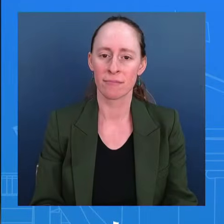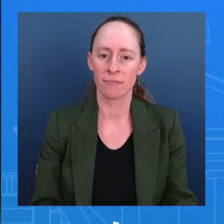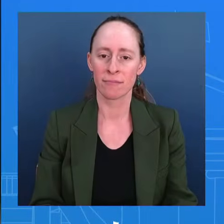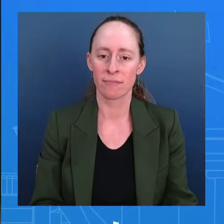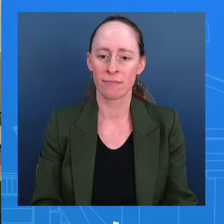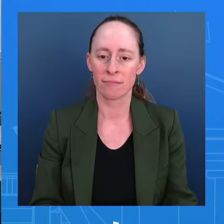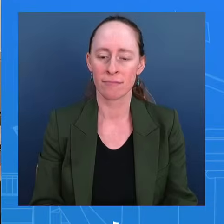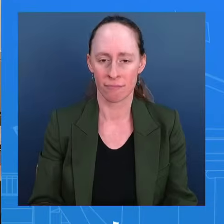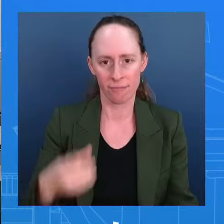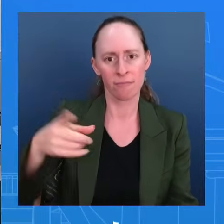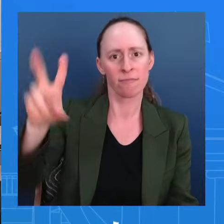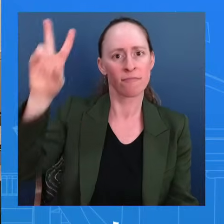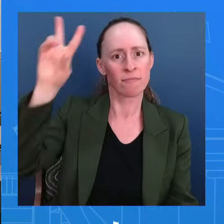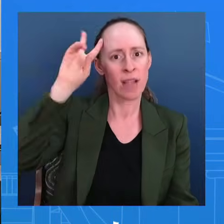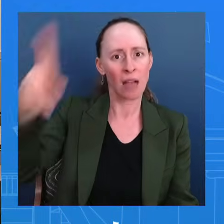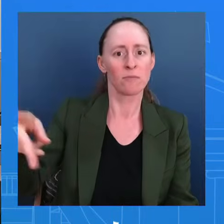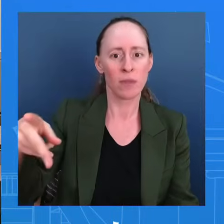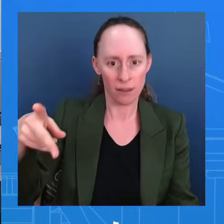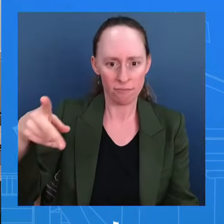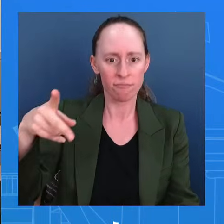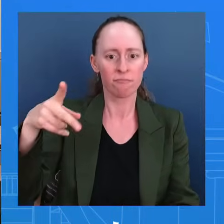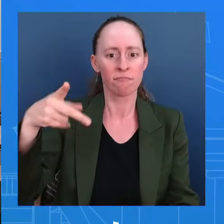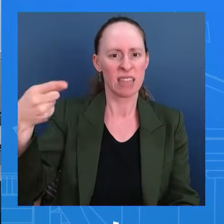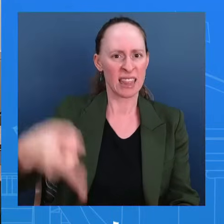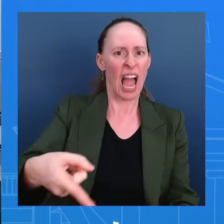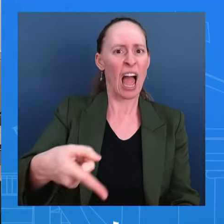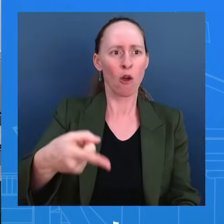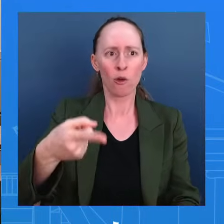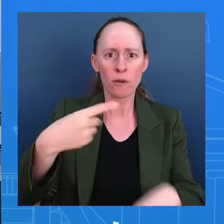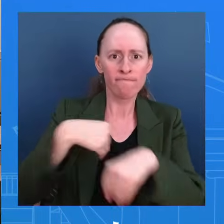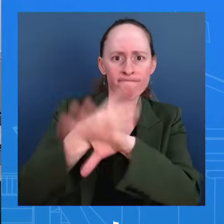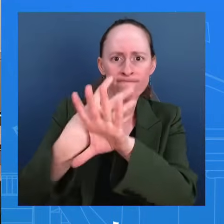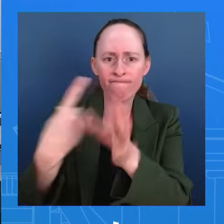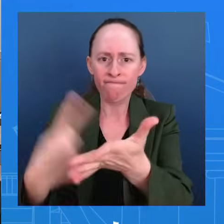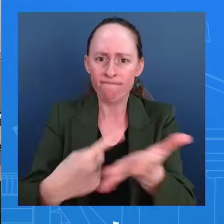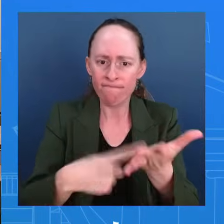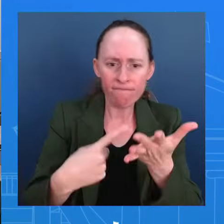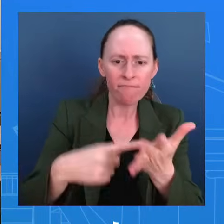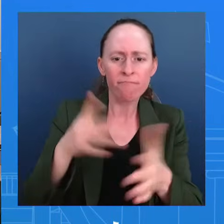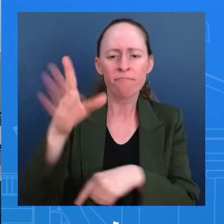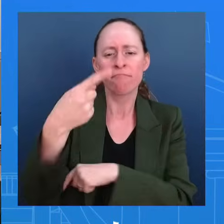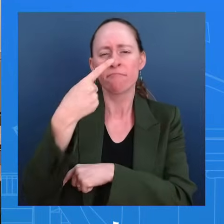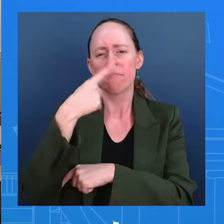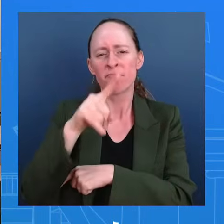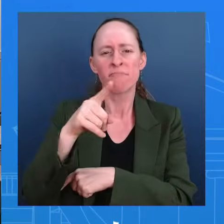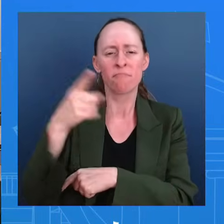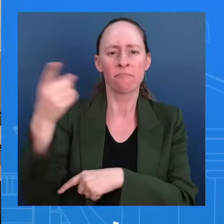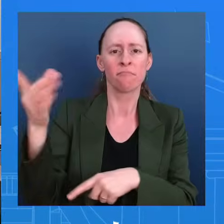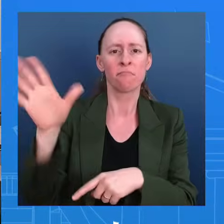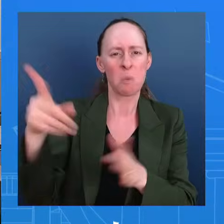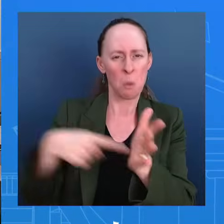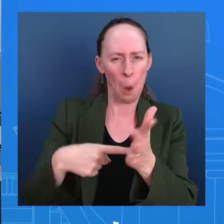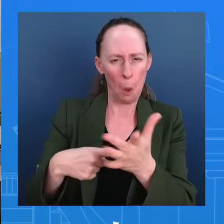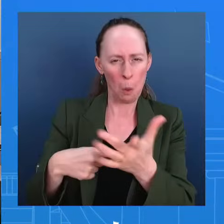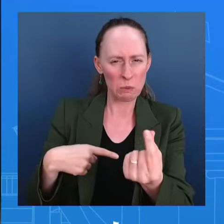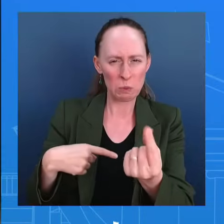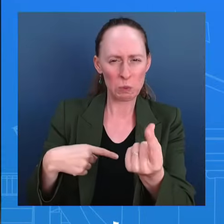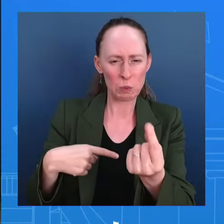Can you just explain the role she played in that call? Did she just listen in? Did she weigh in on the issues as well? Ms. Jean-Pierre: I would refer you to her team